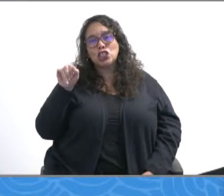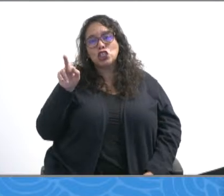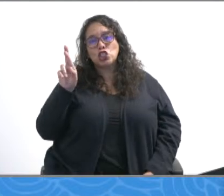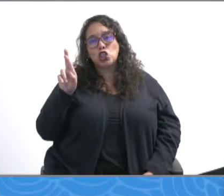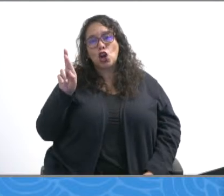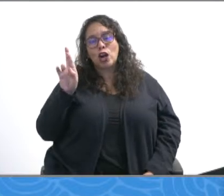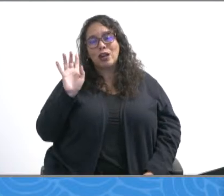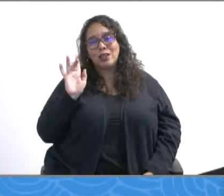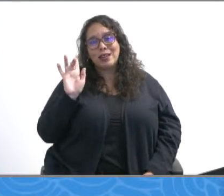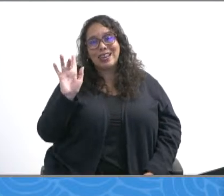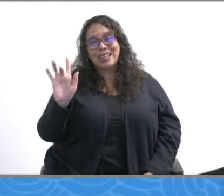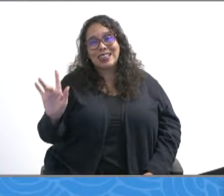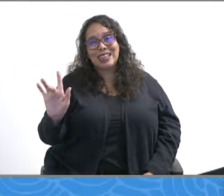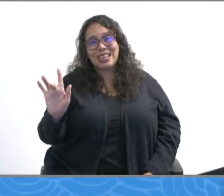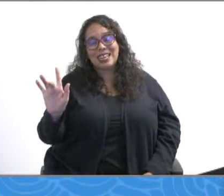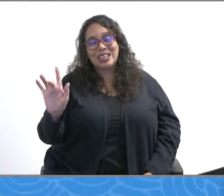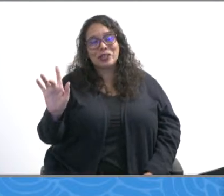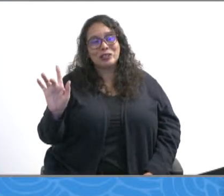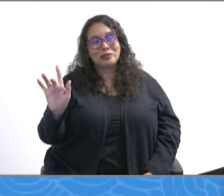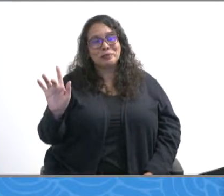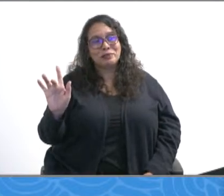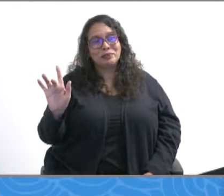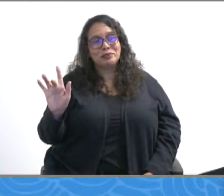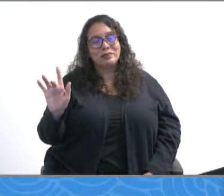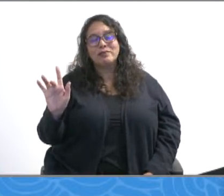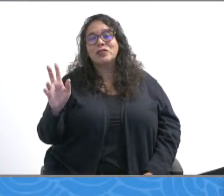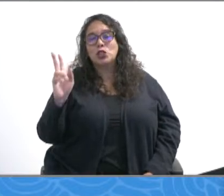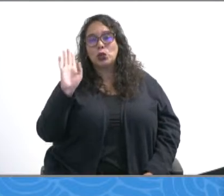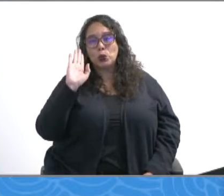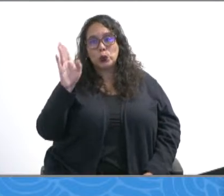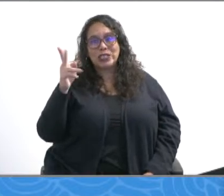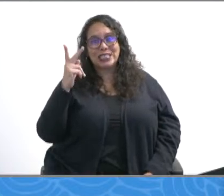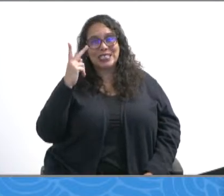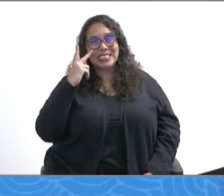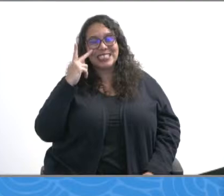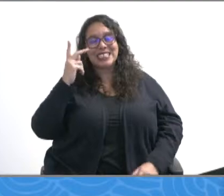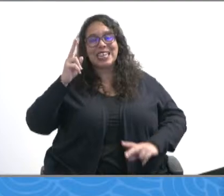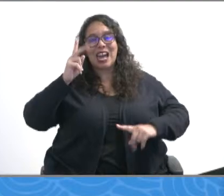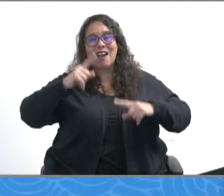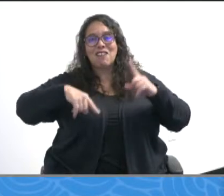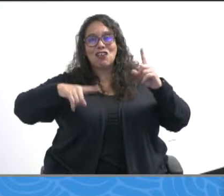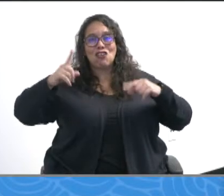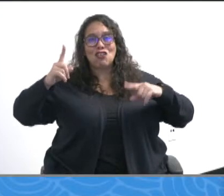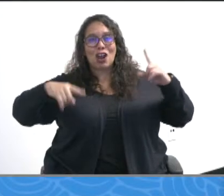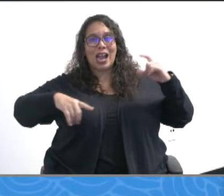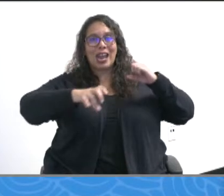it's going to take you to a variety of flyers that our district just putting out.